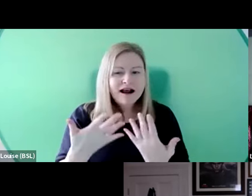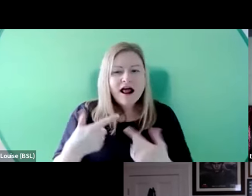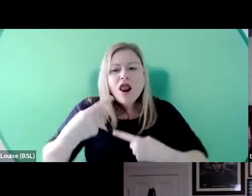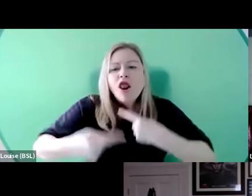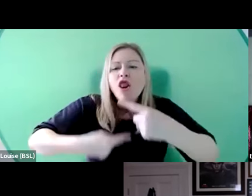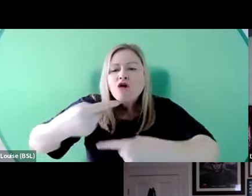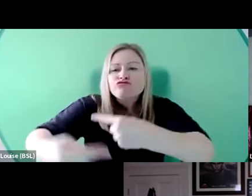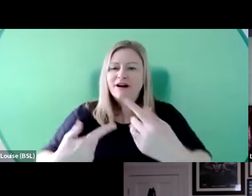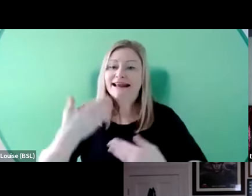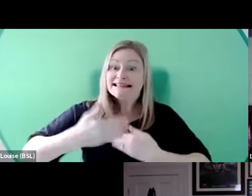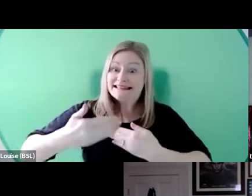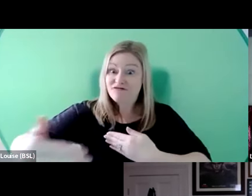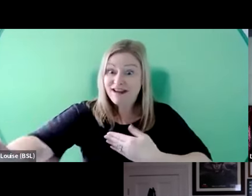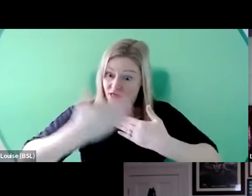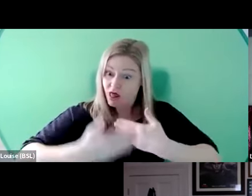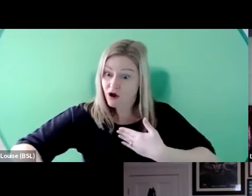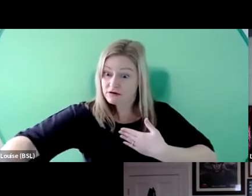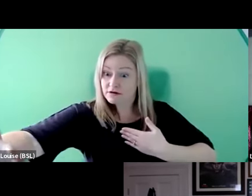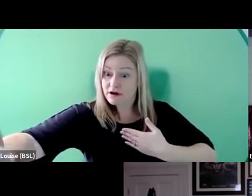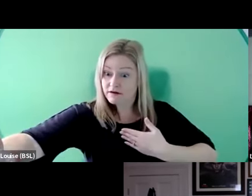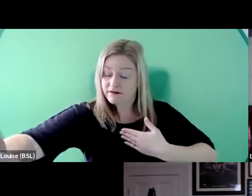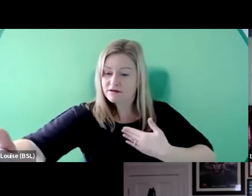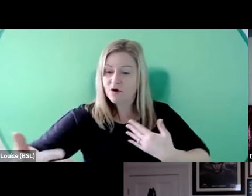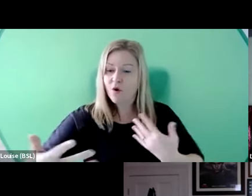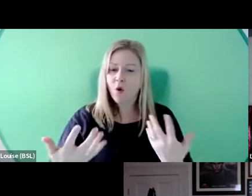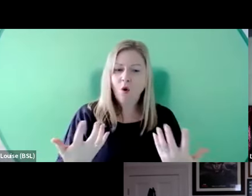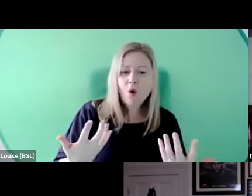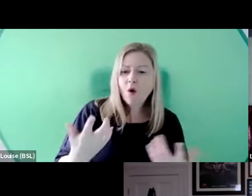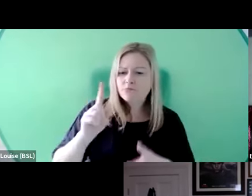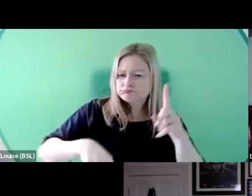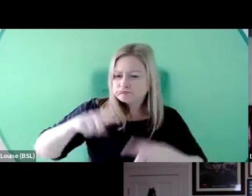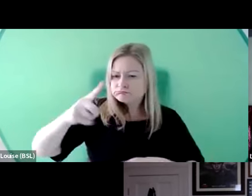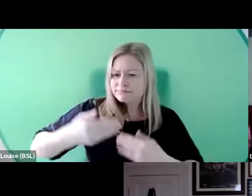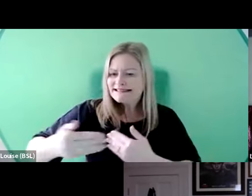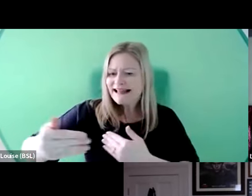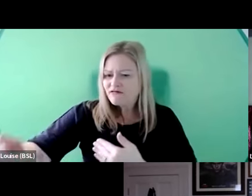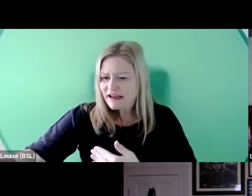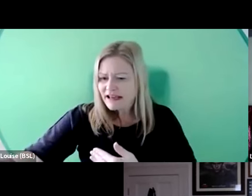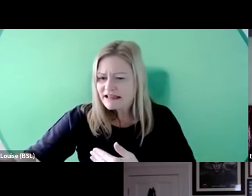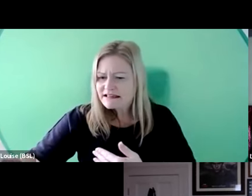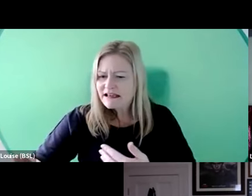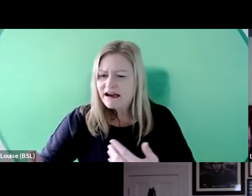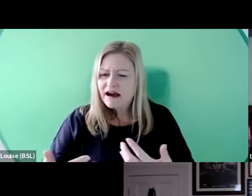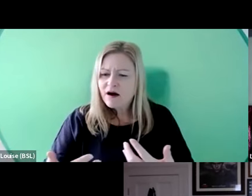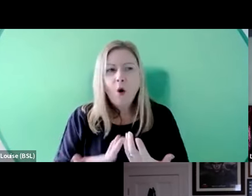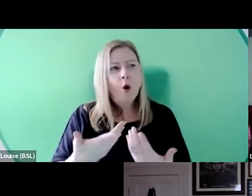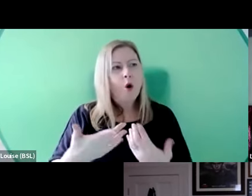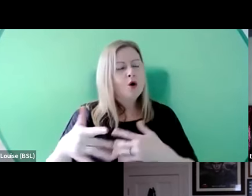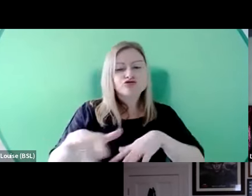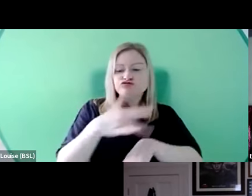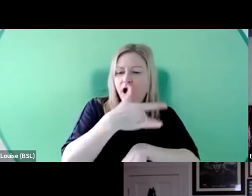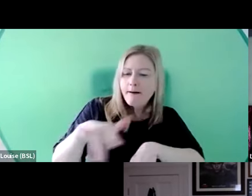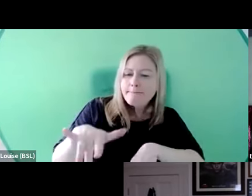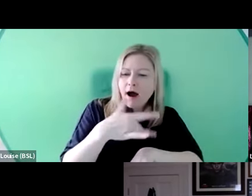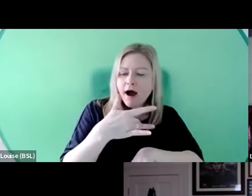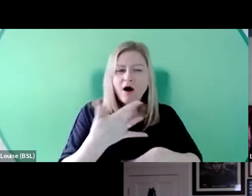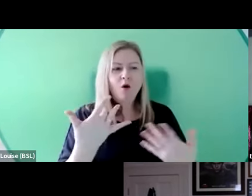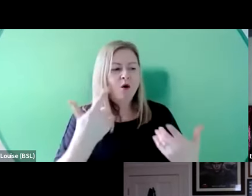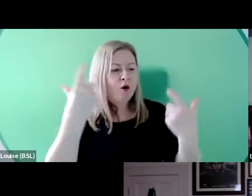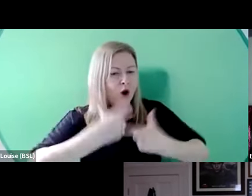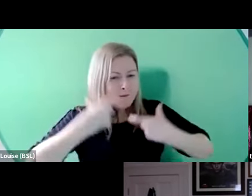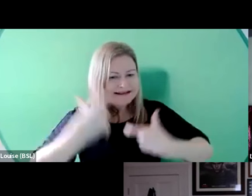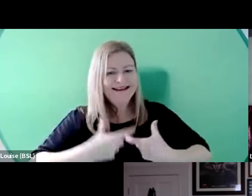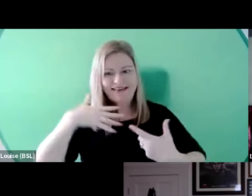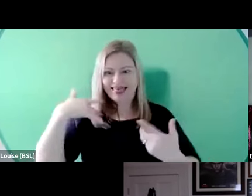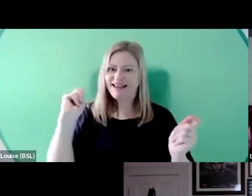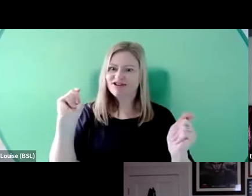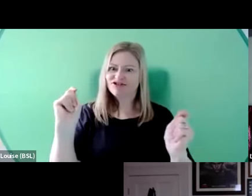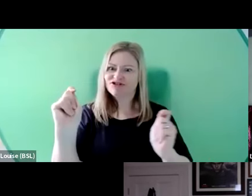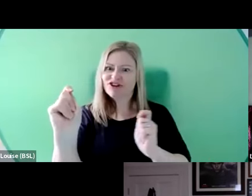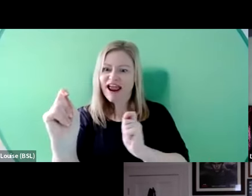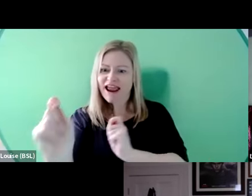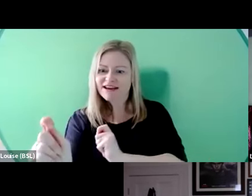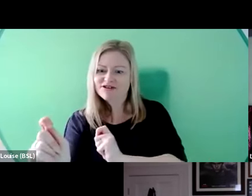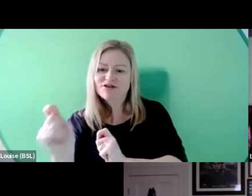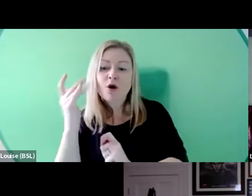how do you think our drama and comedy will change once we have more disabled writers